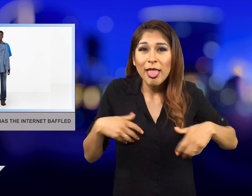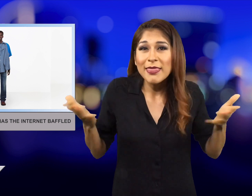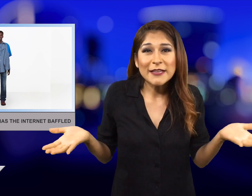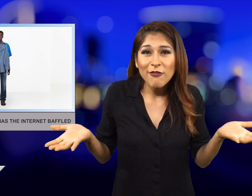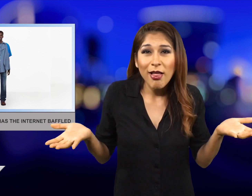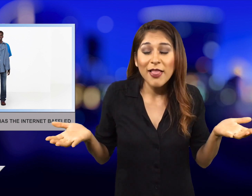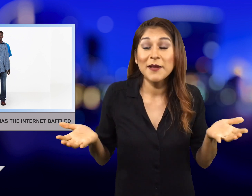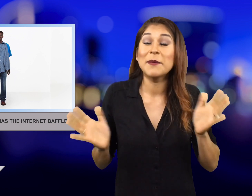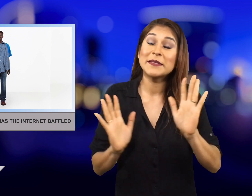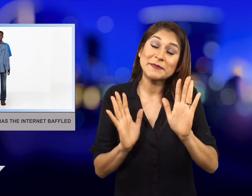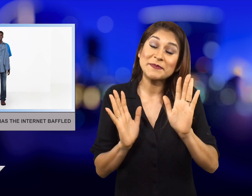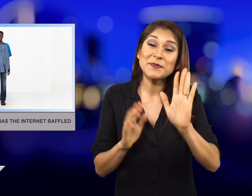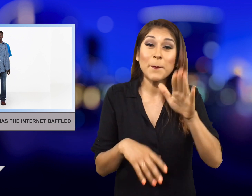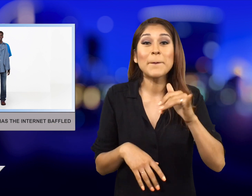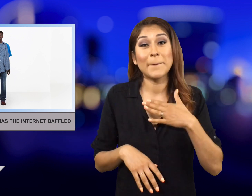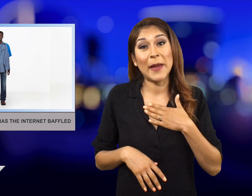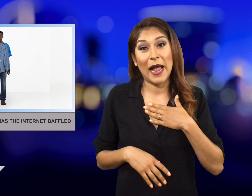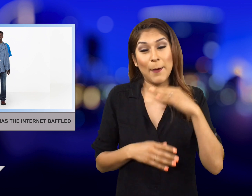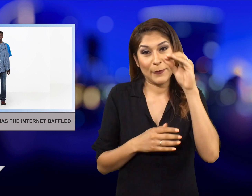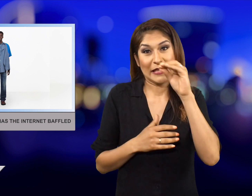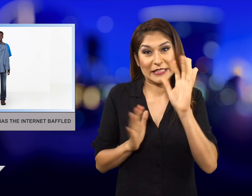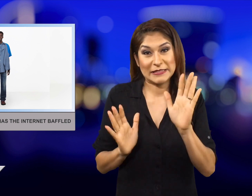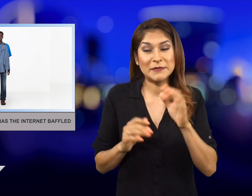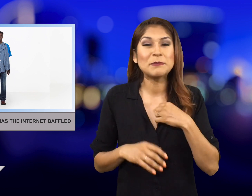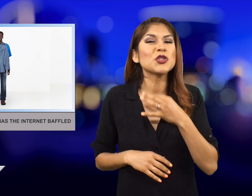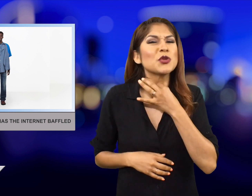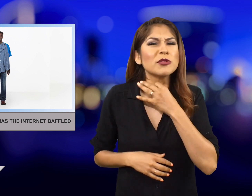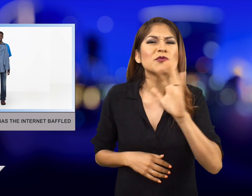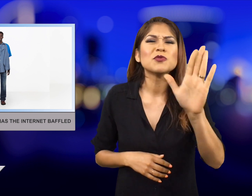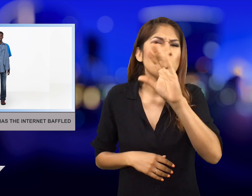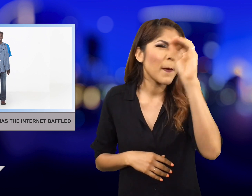together. But that's just my opinion. I'm curious.